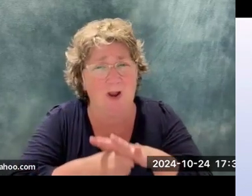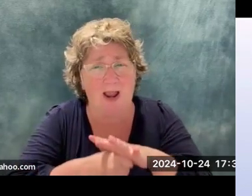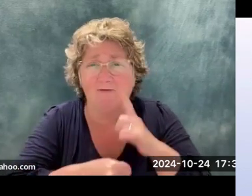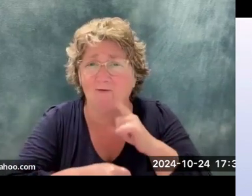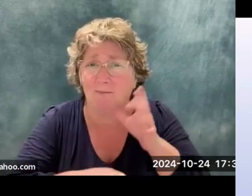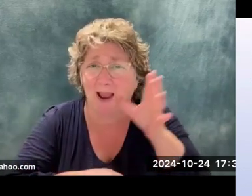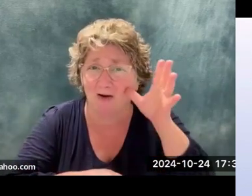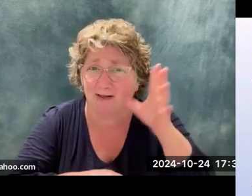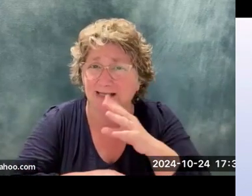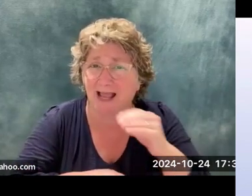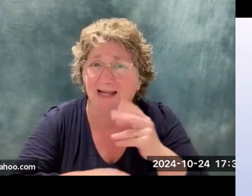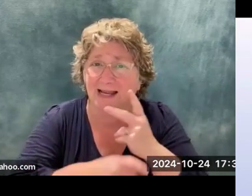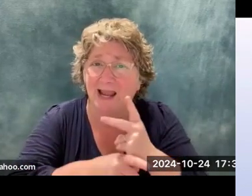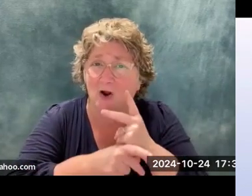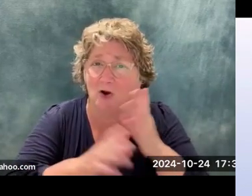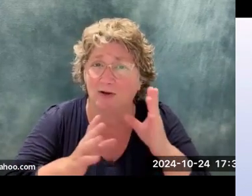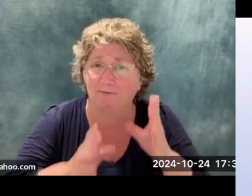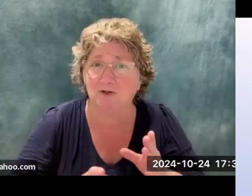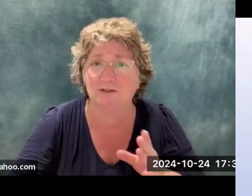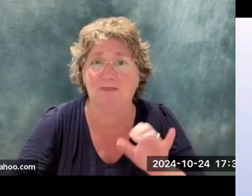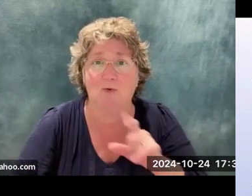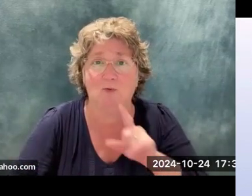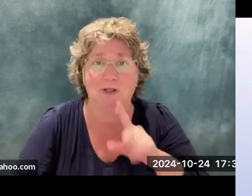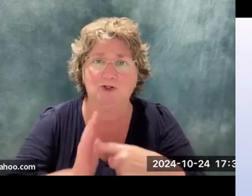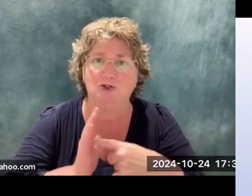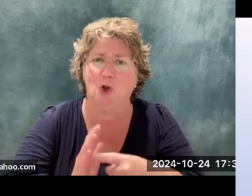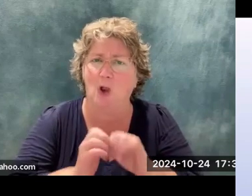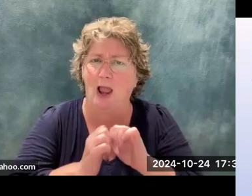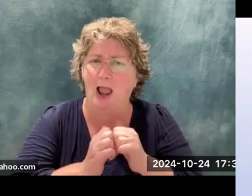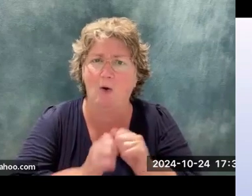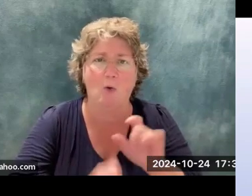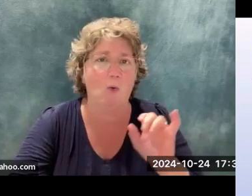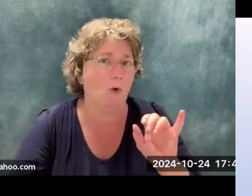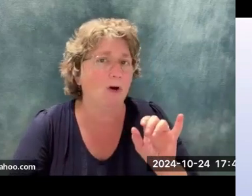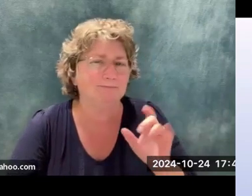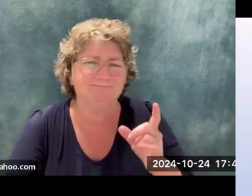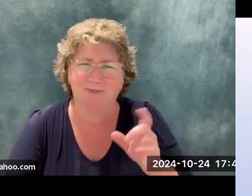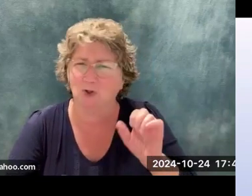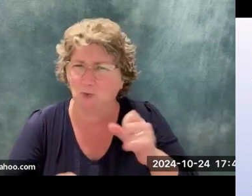was reflected in children's mental health and emotional